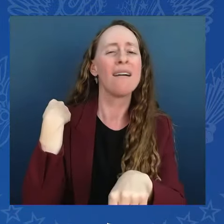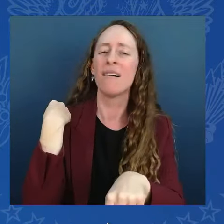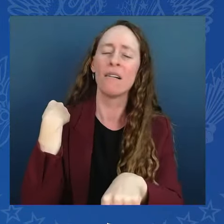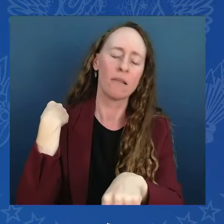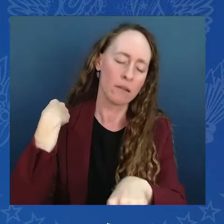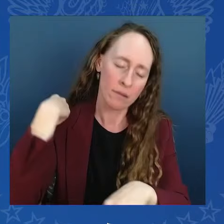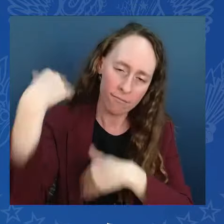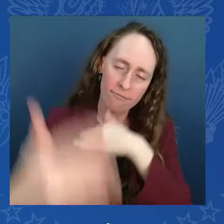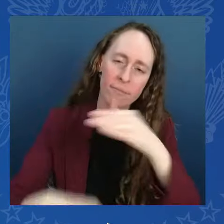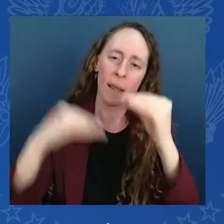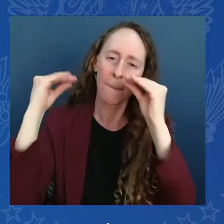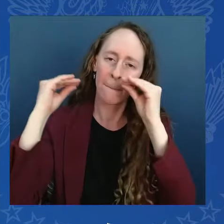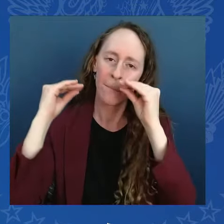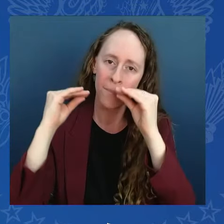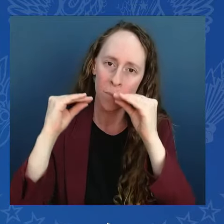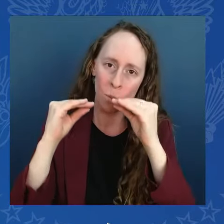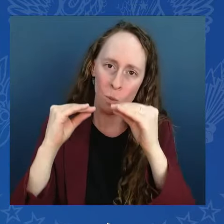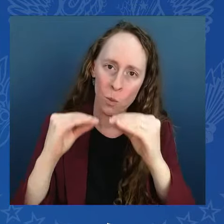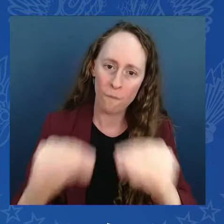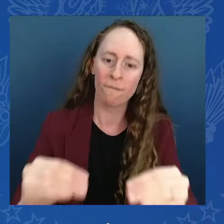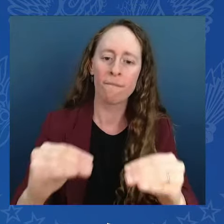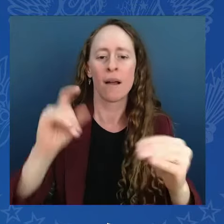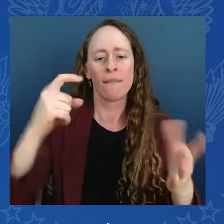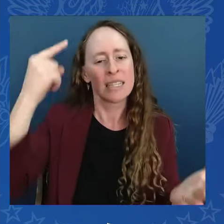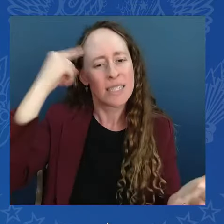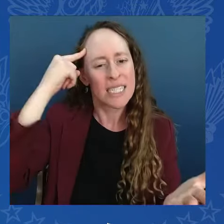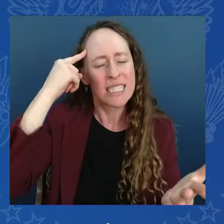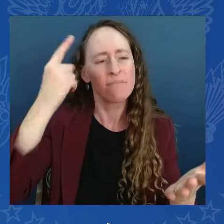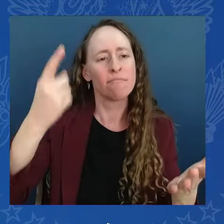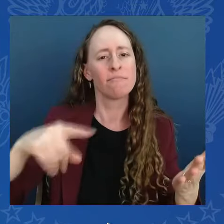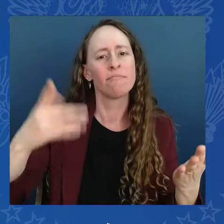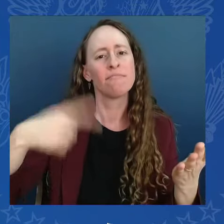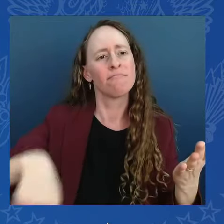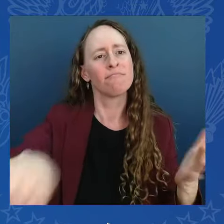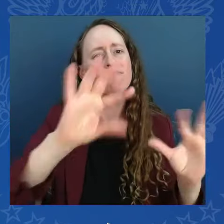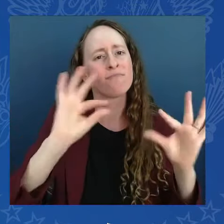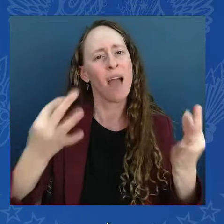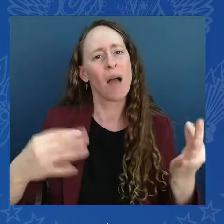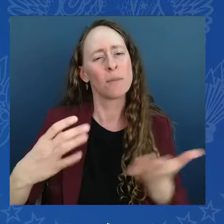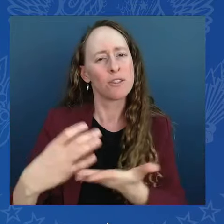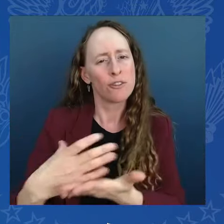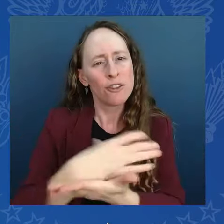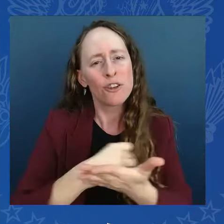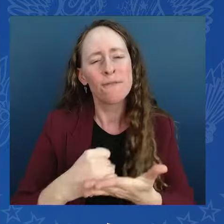and well-being of our families, our communities, and our country and, in the process, growing our economy